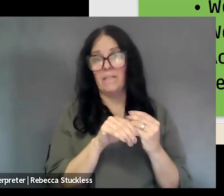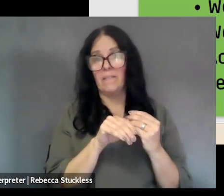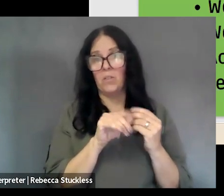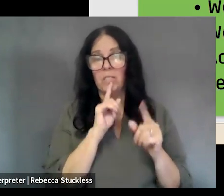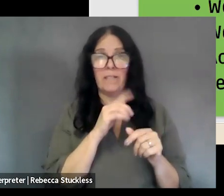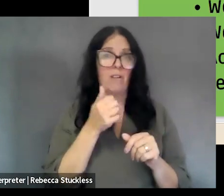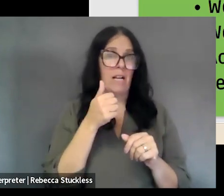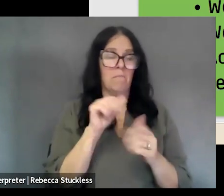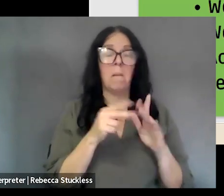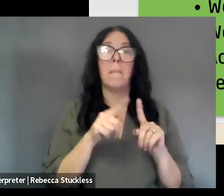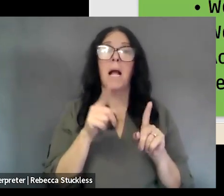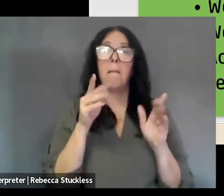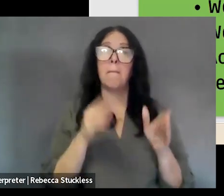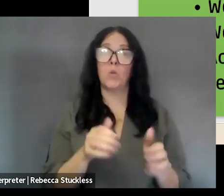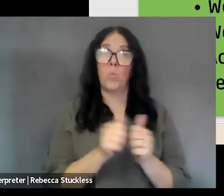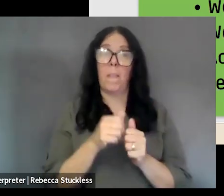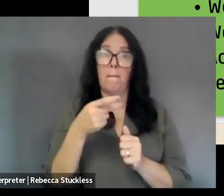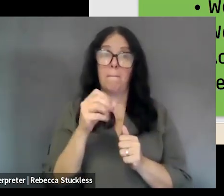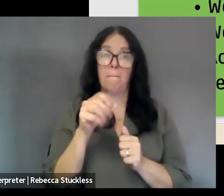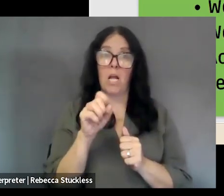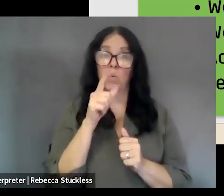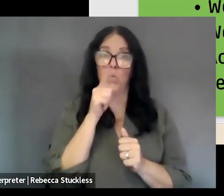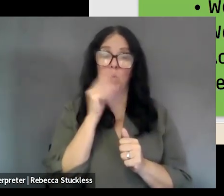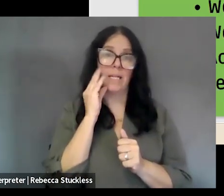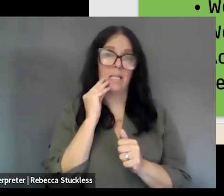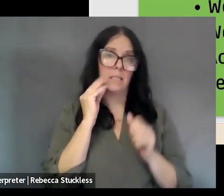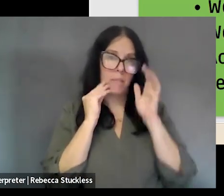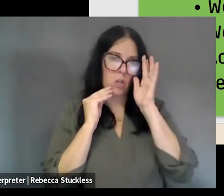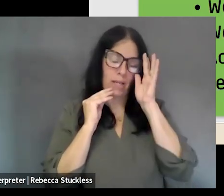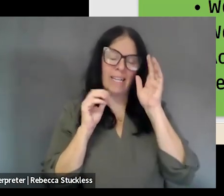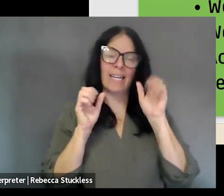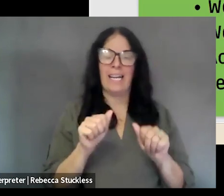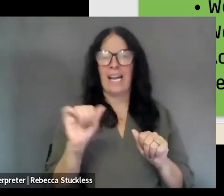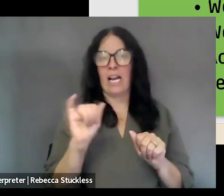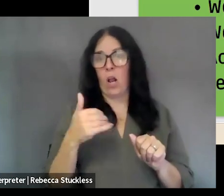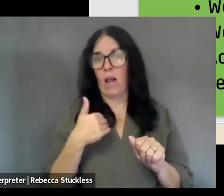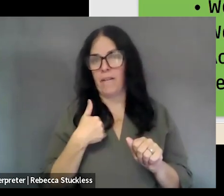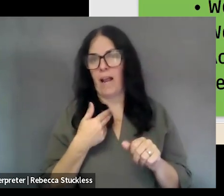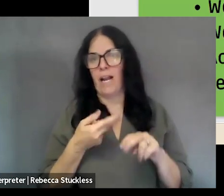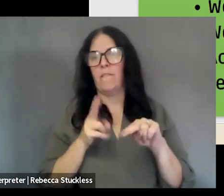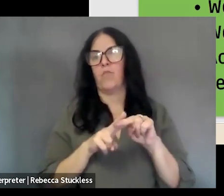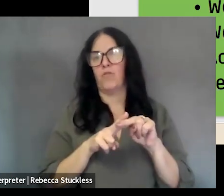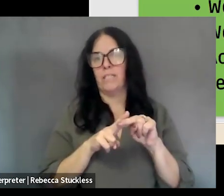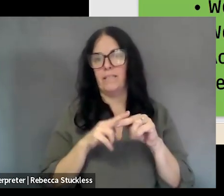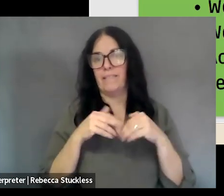persons with POTS who are experiencing it can often have increased fatigue dizziness